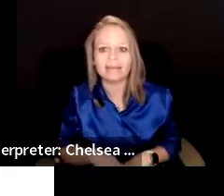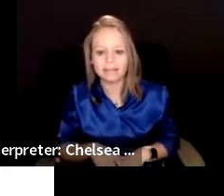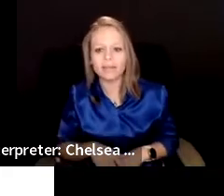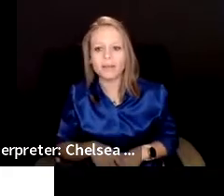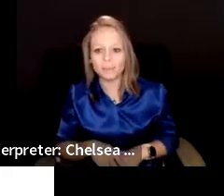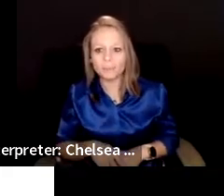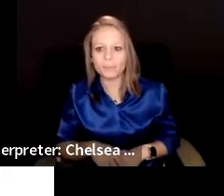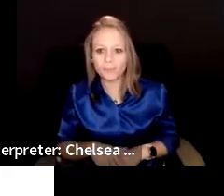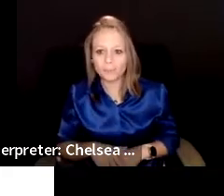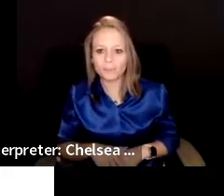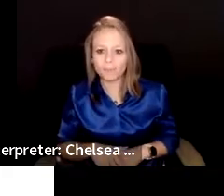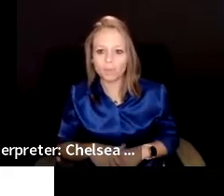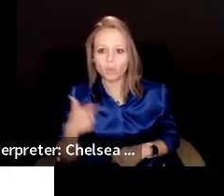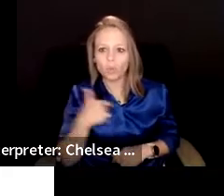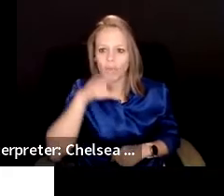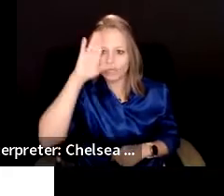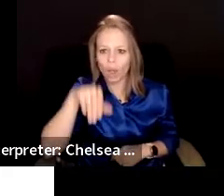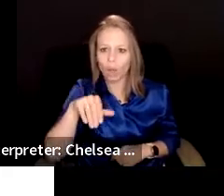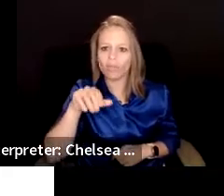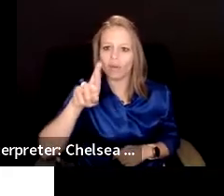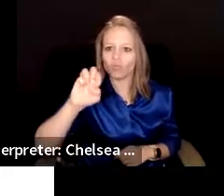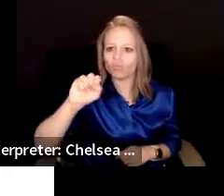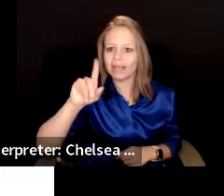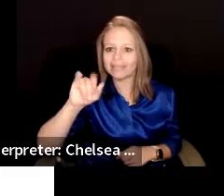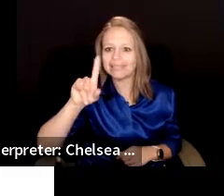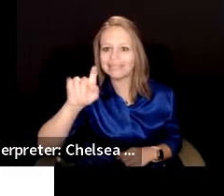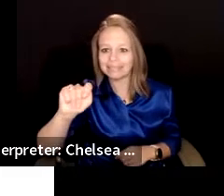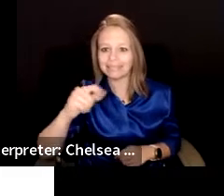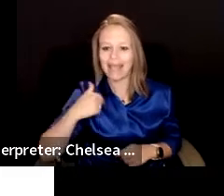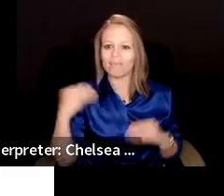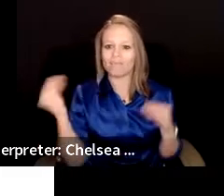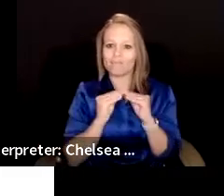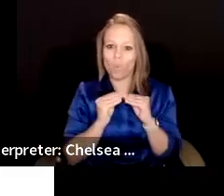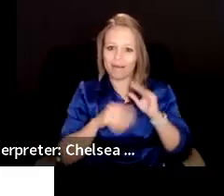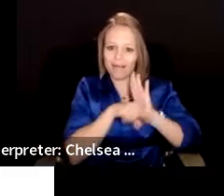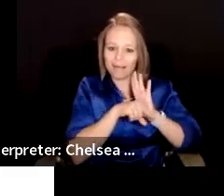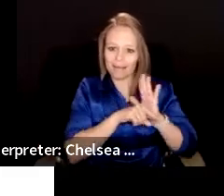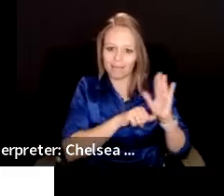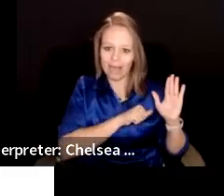to medical students which truly suggest that stigma in medical culture